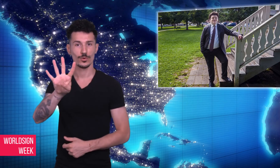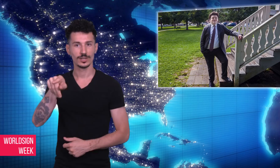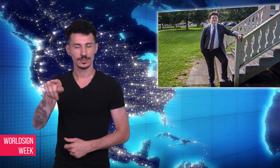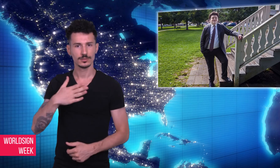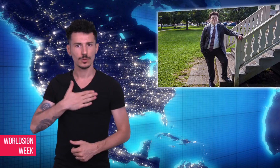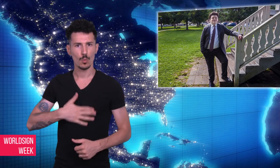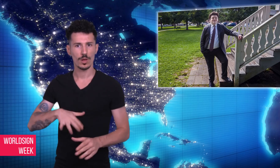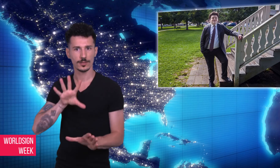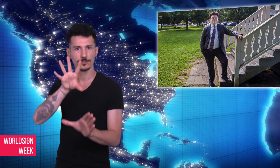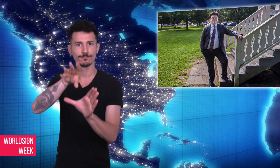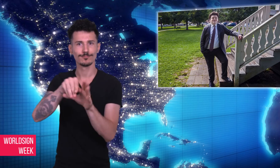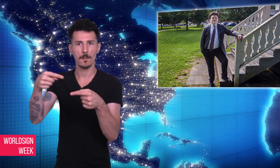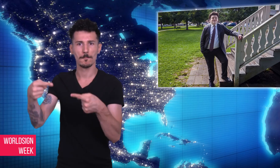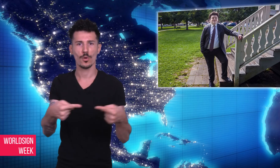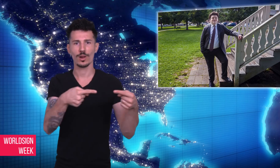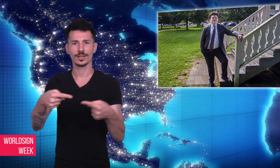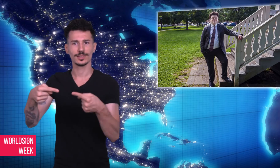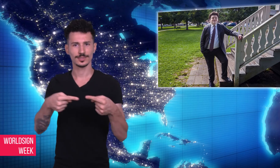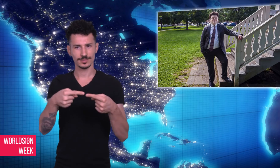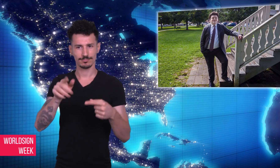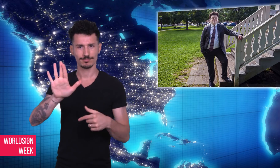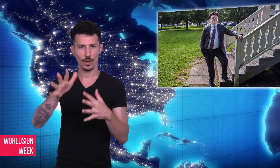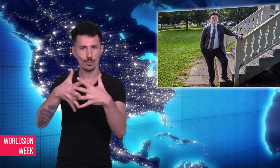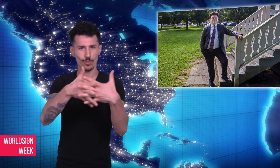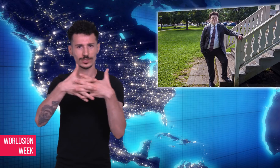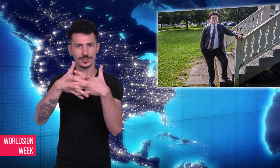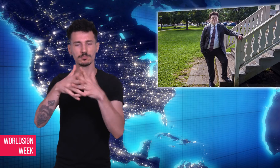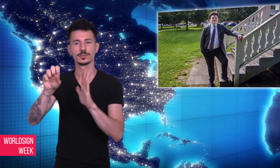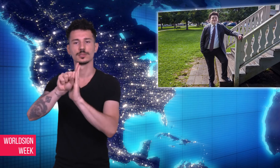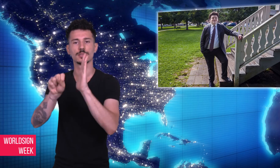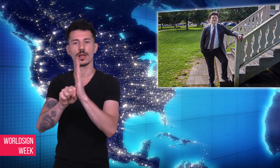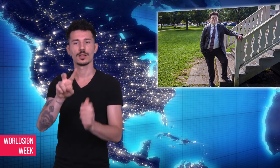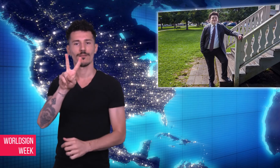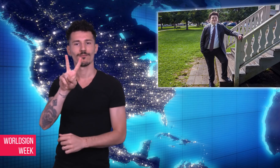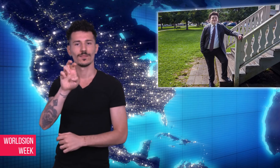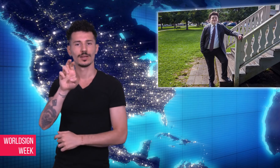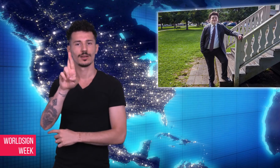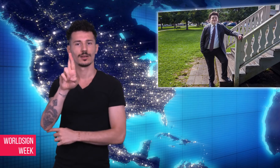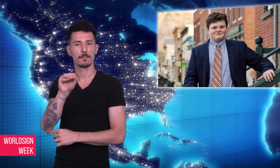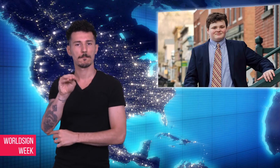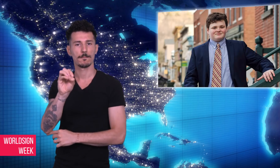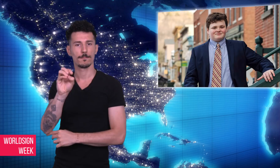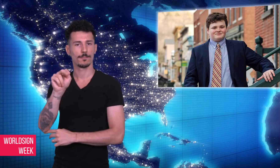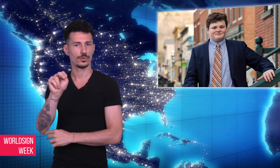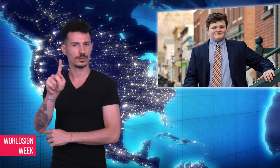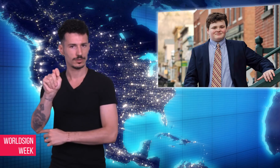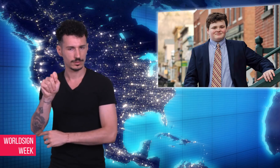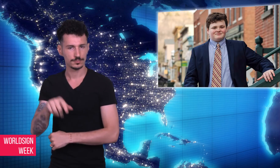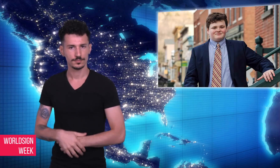States state of Vermont. He is legally able to run as the state’s